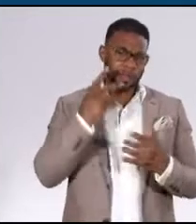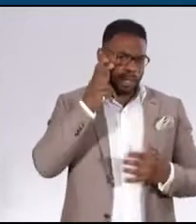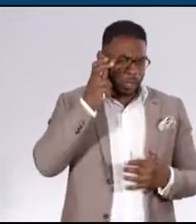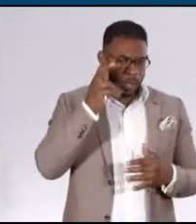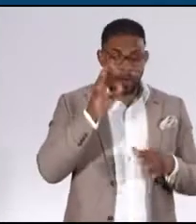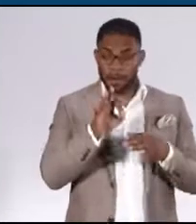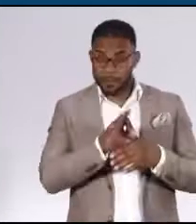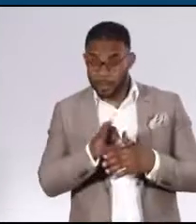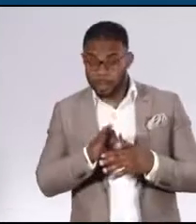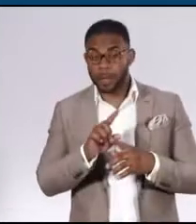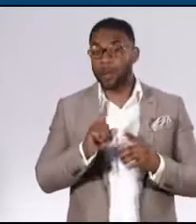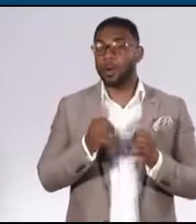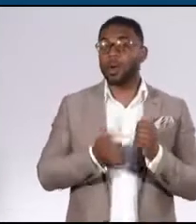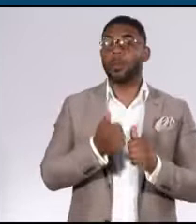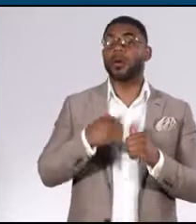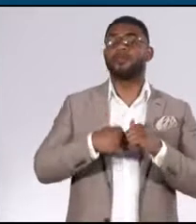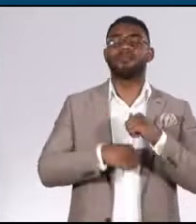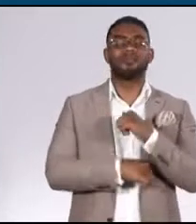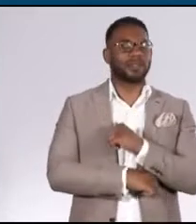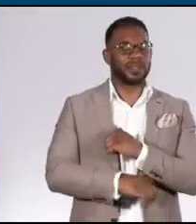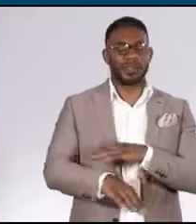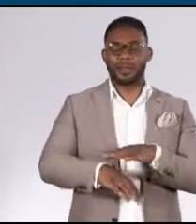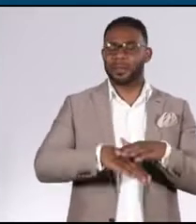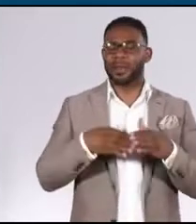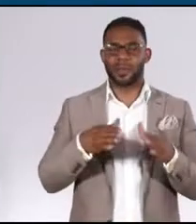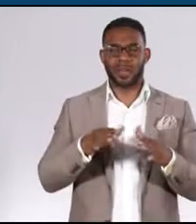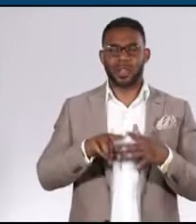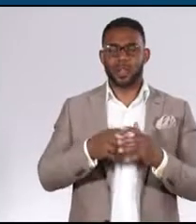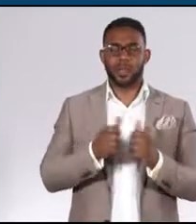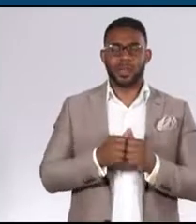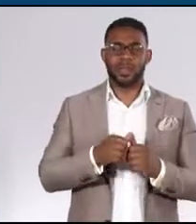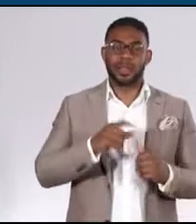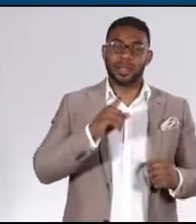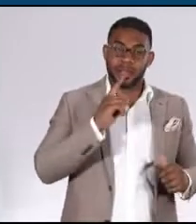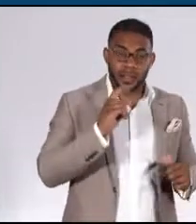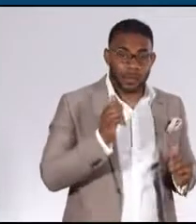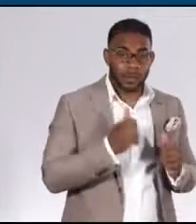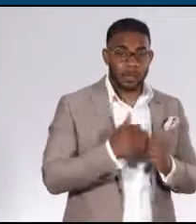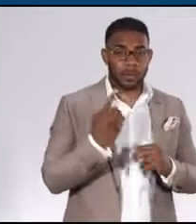But one of the most foundation of basic ways we start with is with something called the autograph.